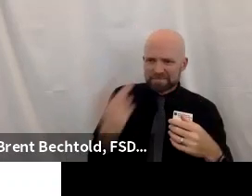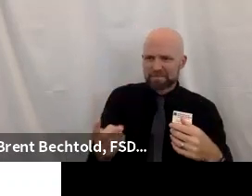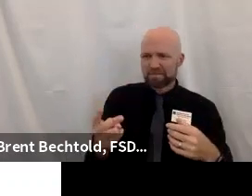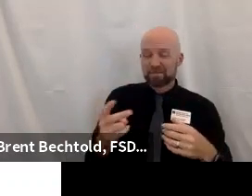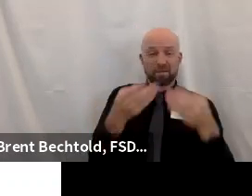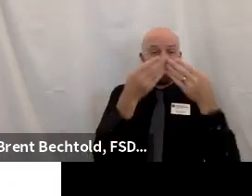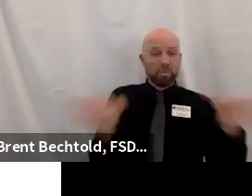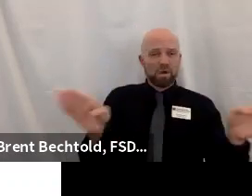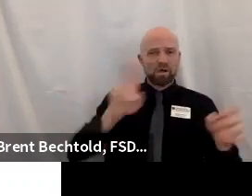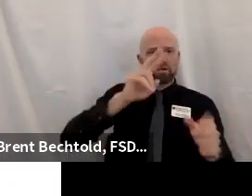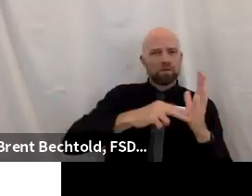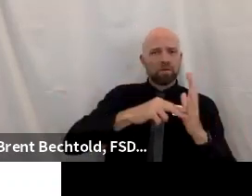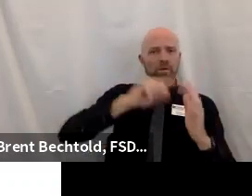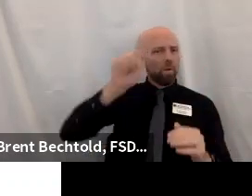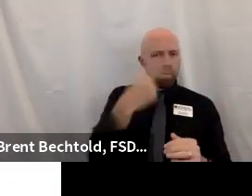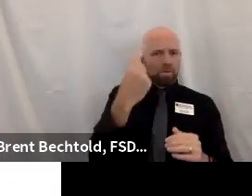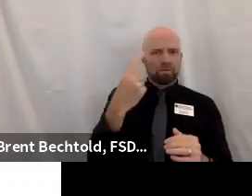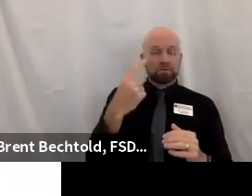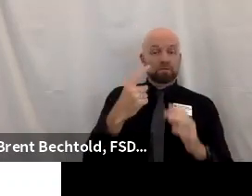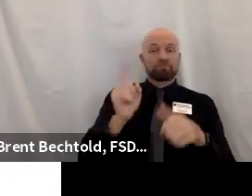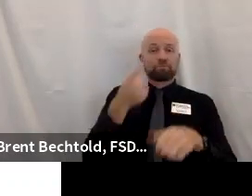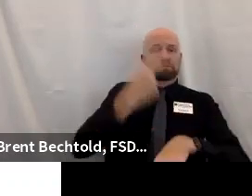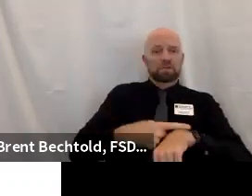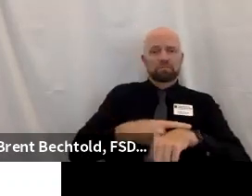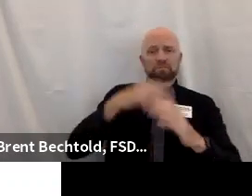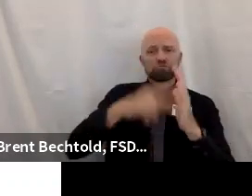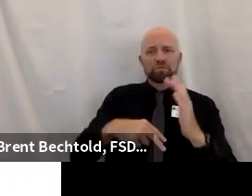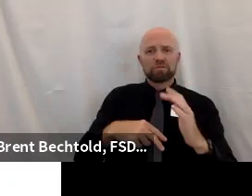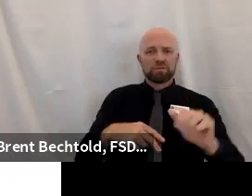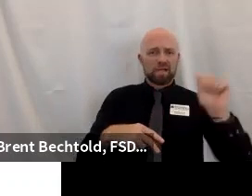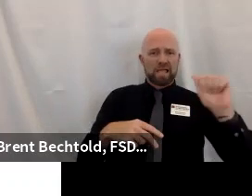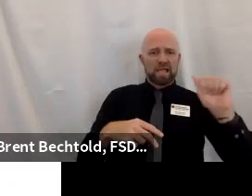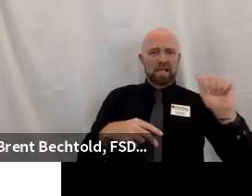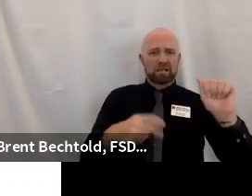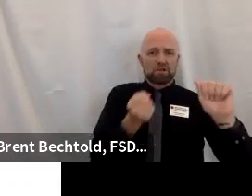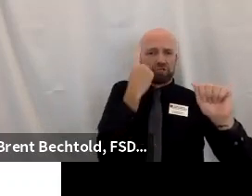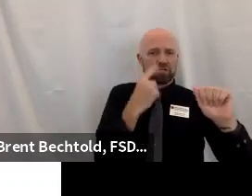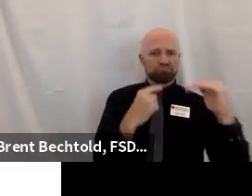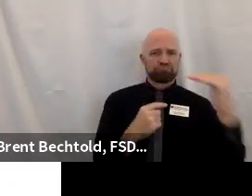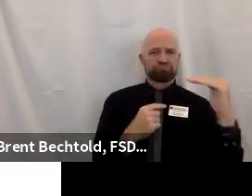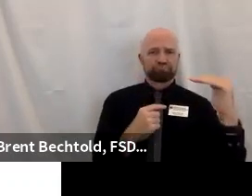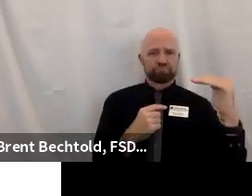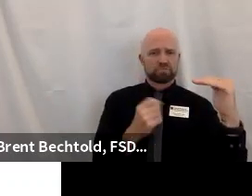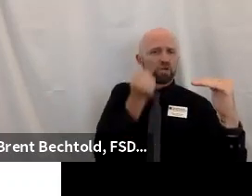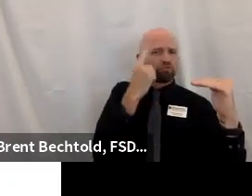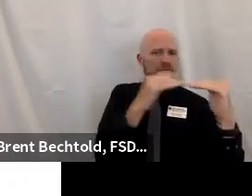that we're going to talk about and we're going to discuss the chart. With one time of reading